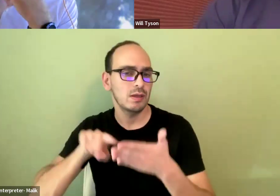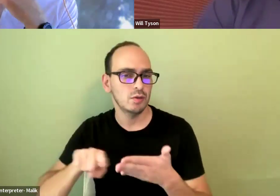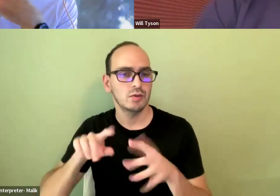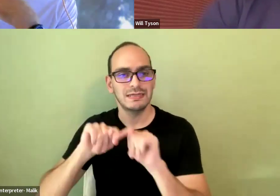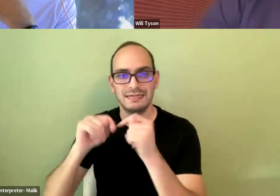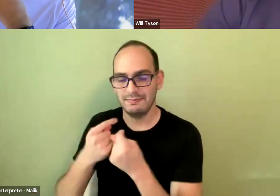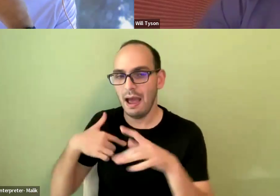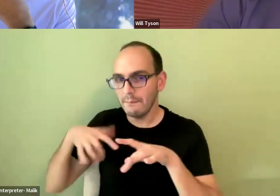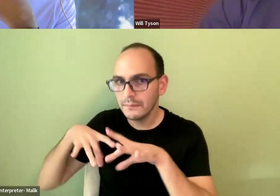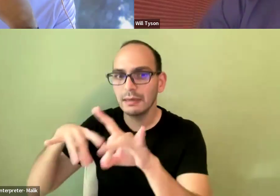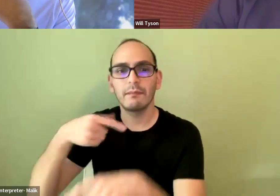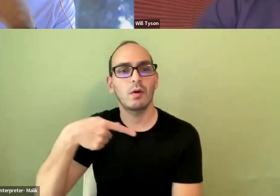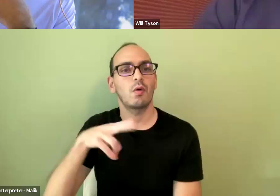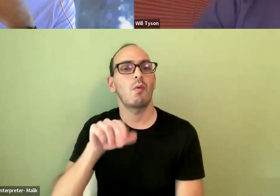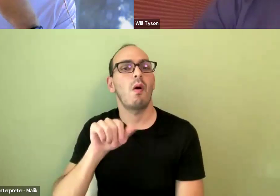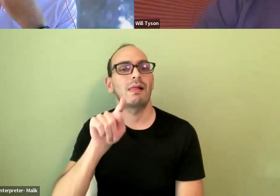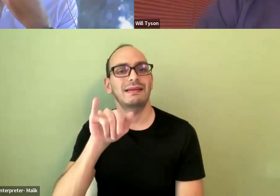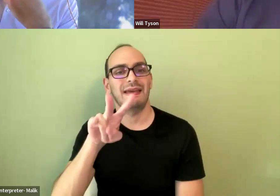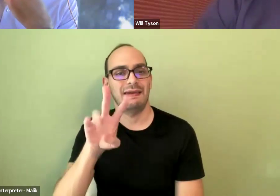lot of qualitative skills along the way.